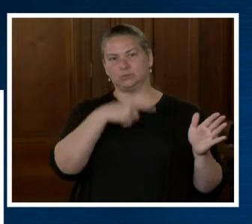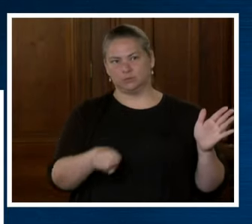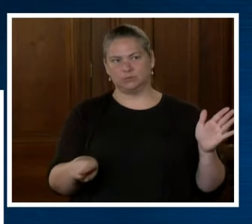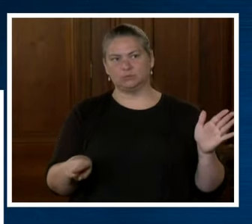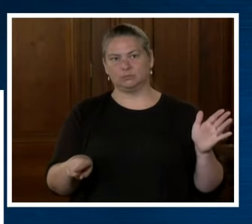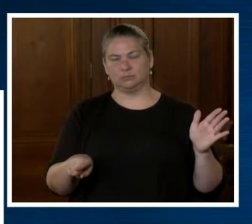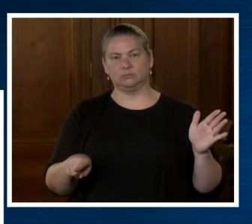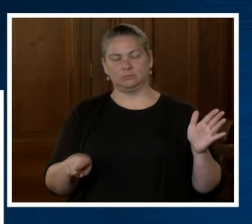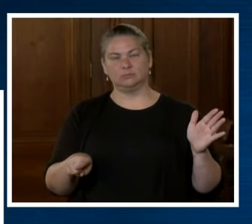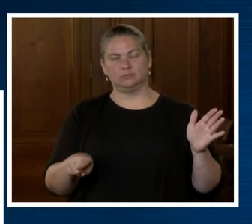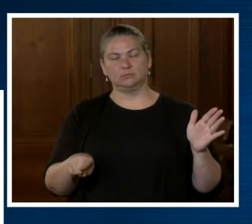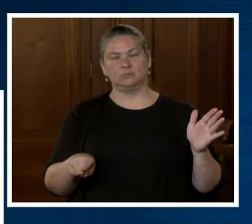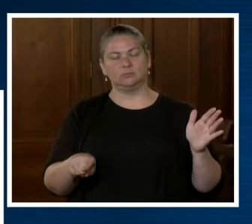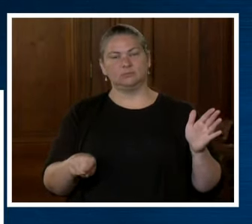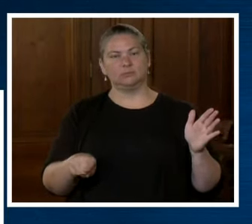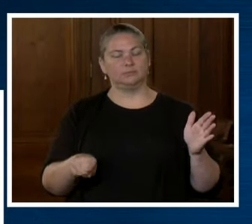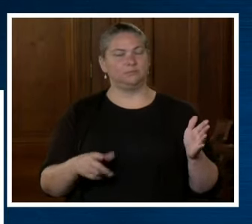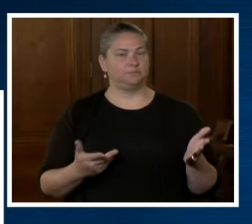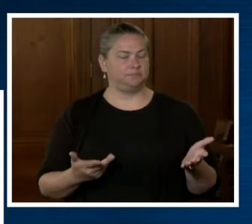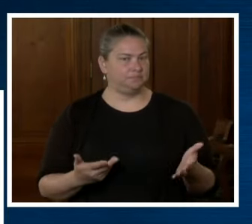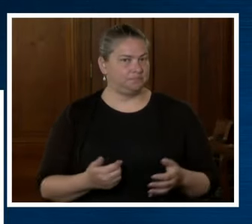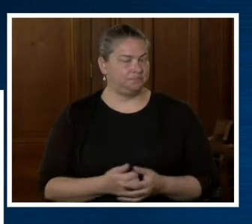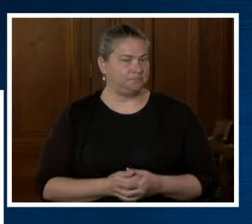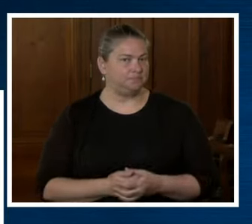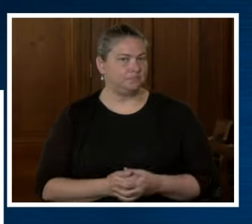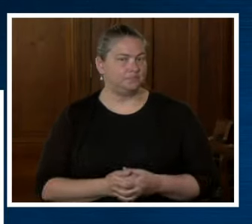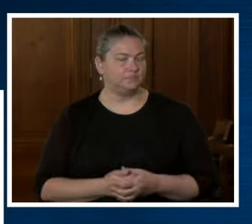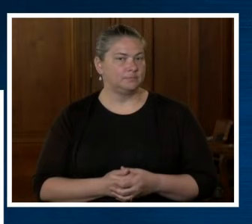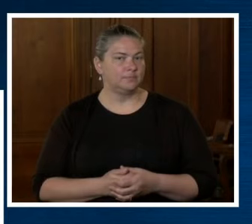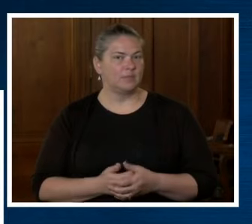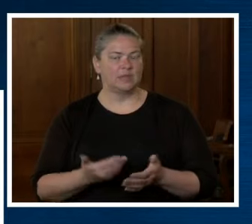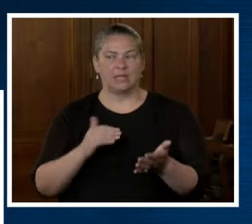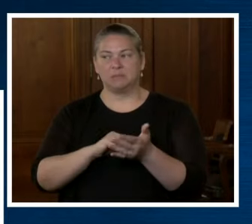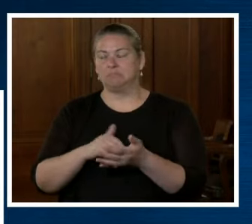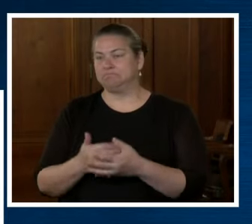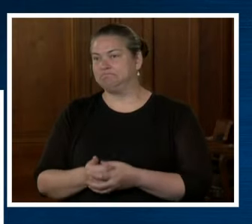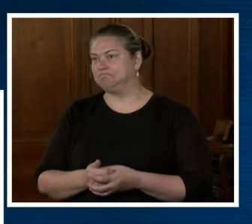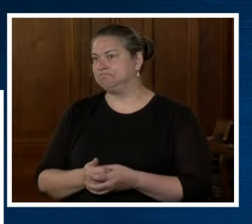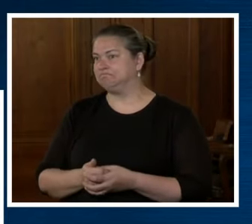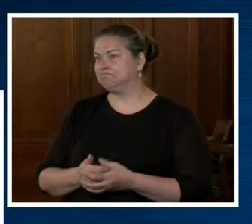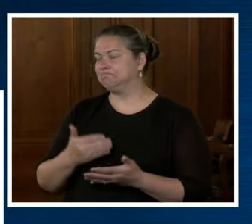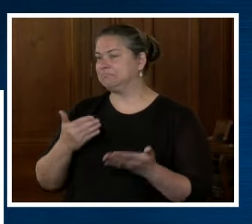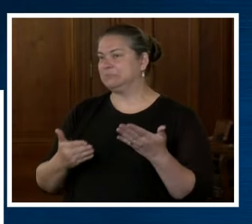I REMEMBER BEING ON THE PHONE WITH THE VICE PRESIDENT AND I REMEMBER HE SAID YOU'VE GOT TO